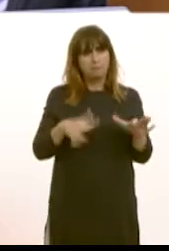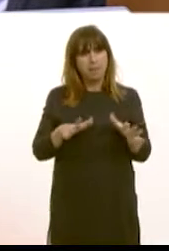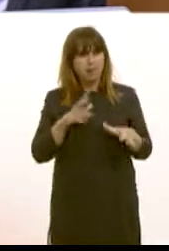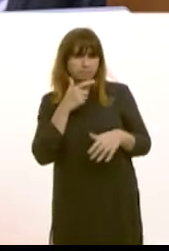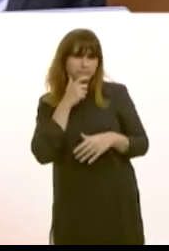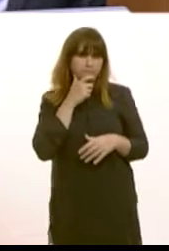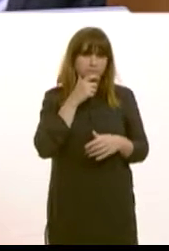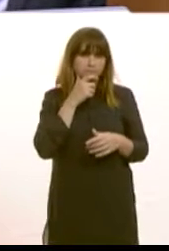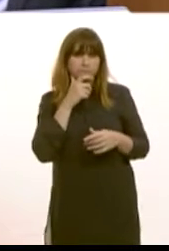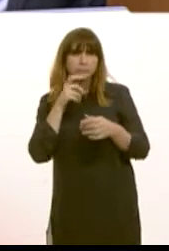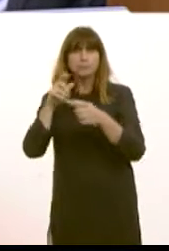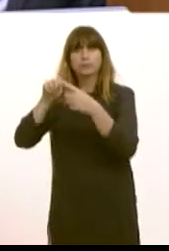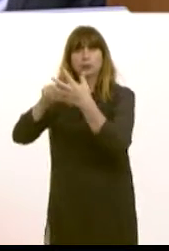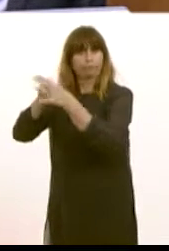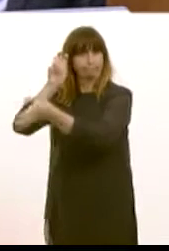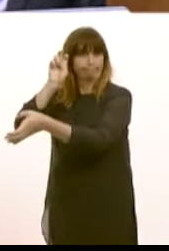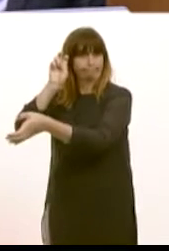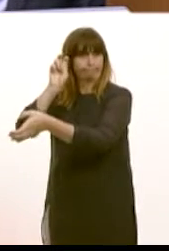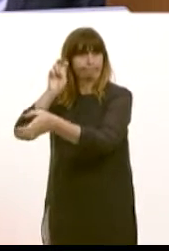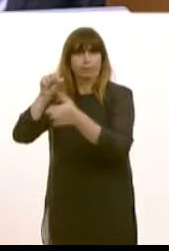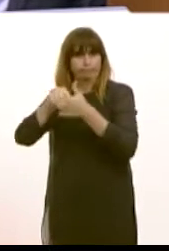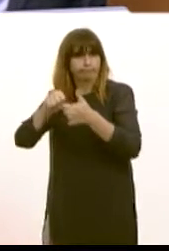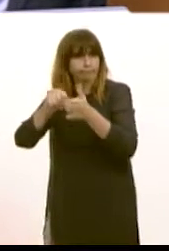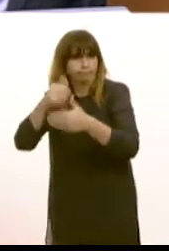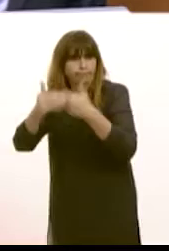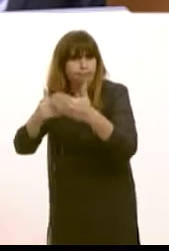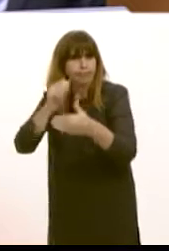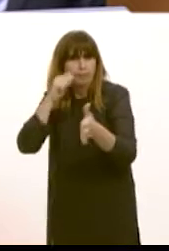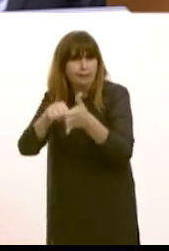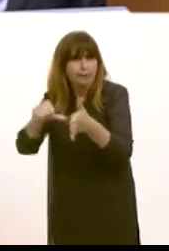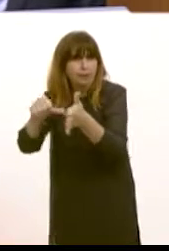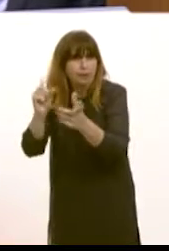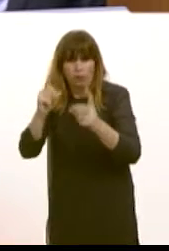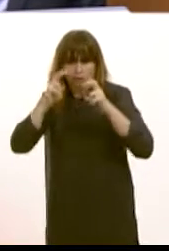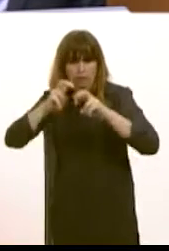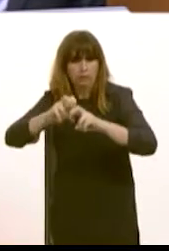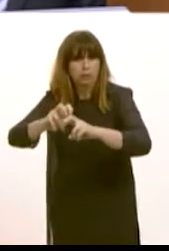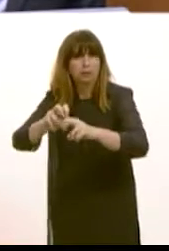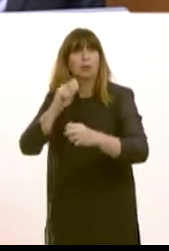that Brexit presents, and the external advisory group that Iím putting in place will meet at the end of the month.